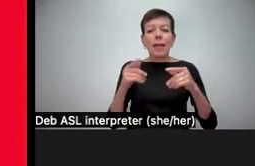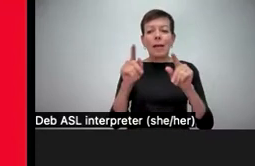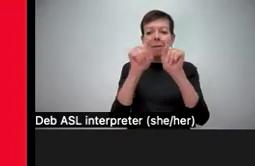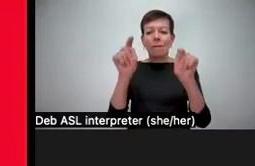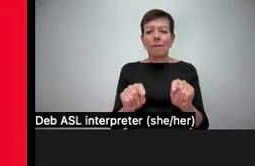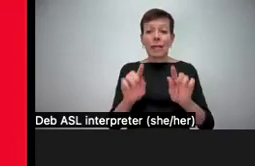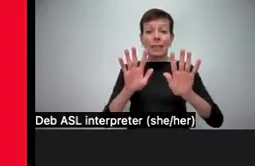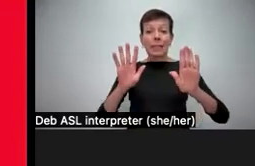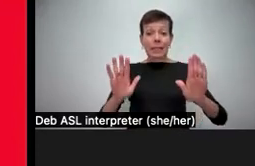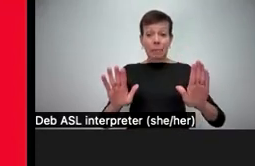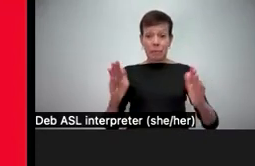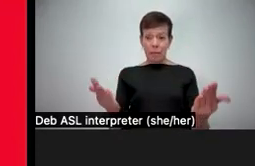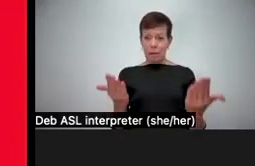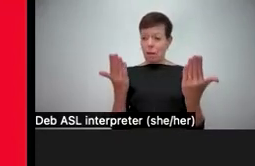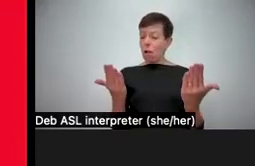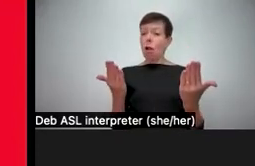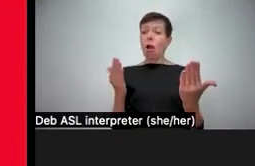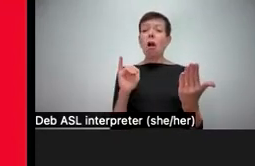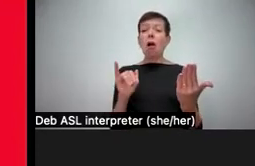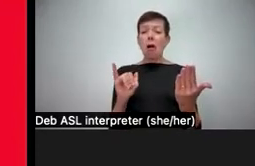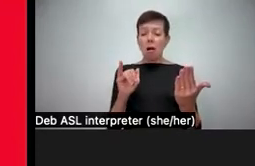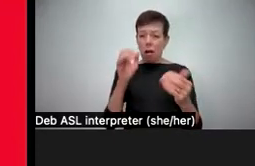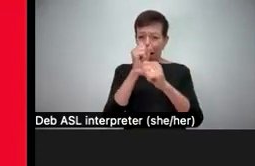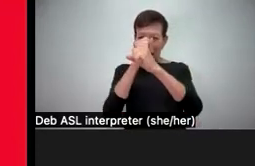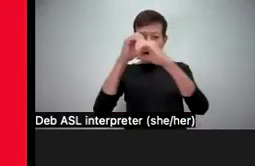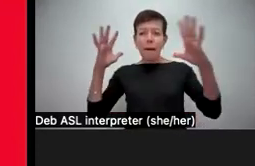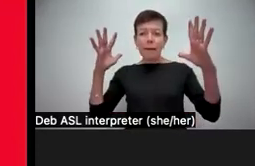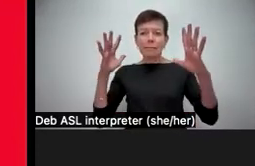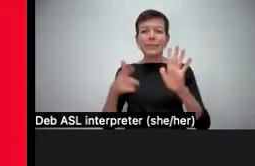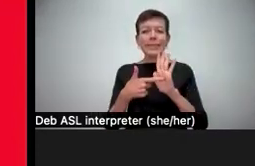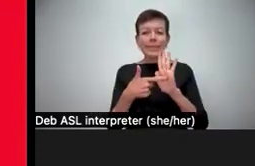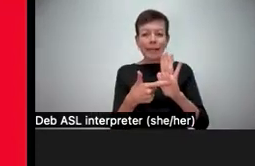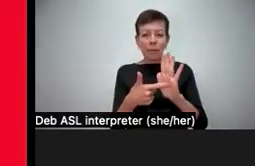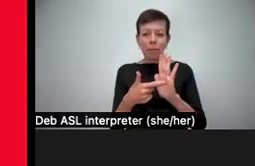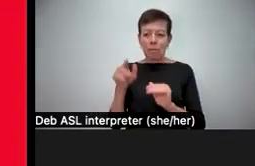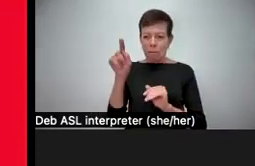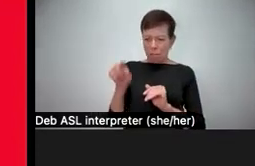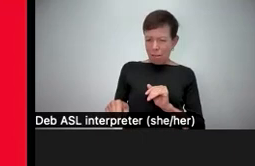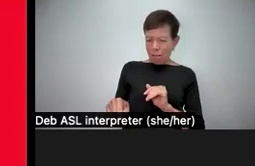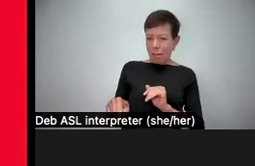If you're unsure of, you know, what certain things you're going to need for your project,